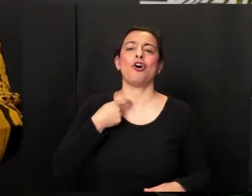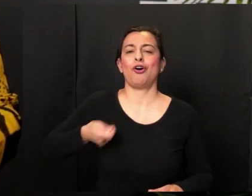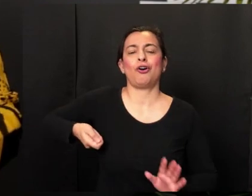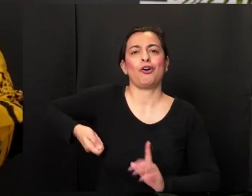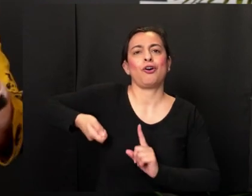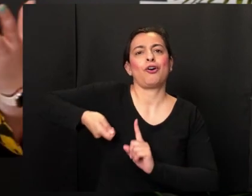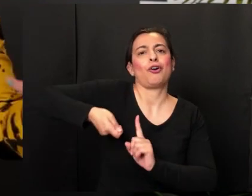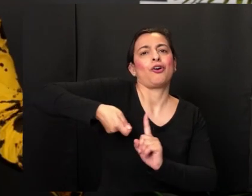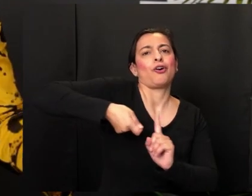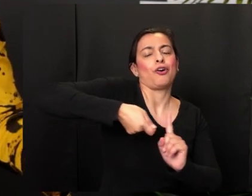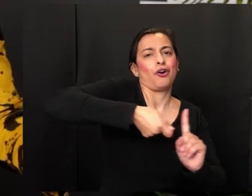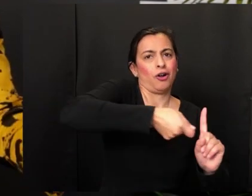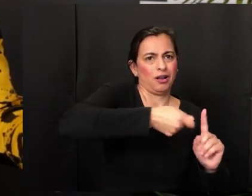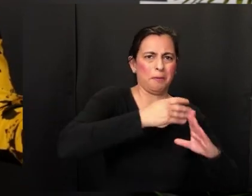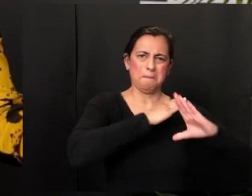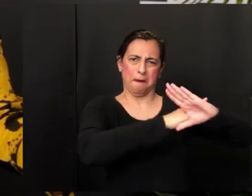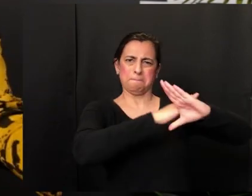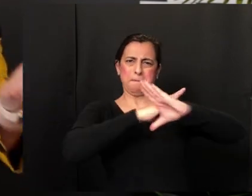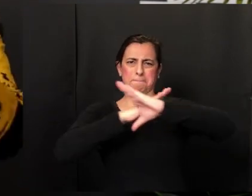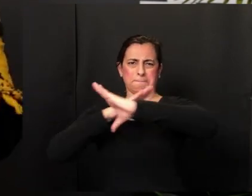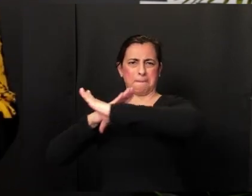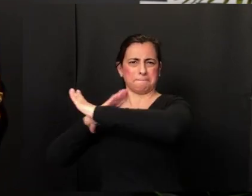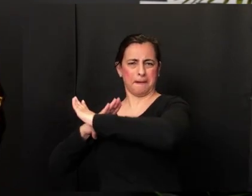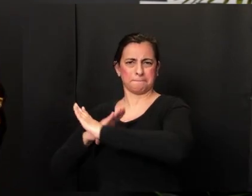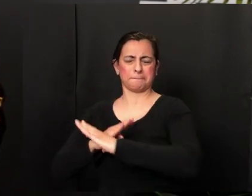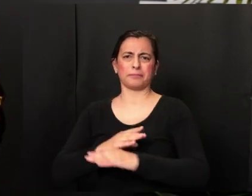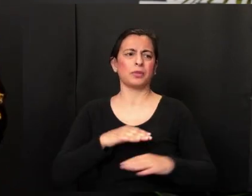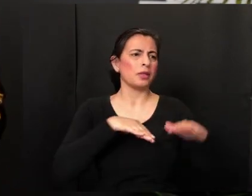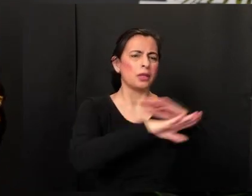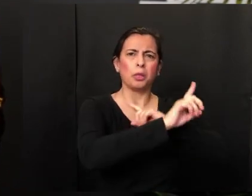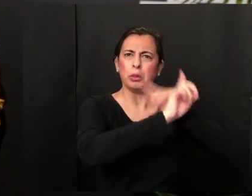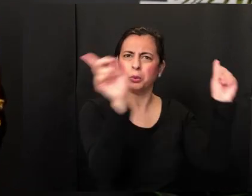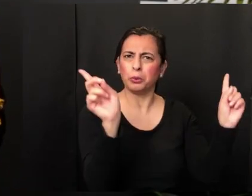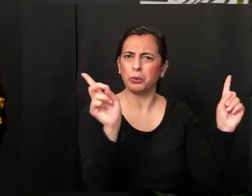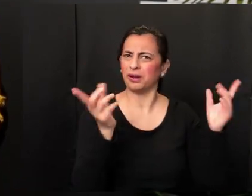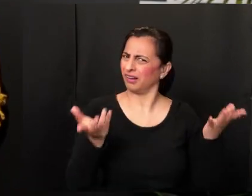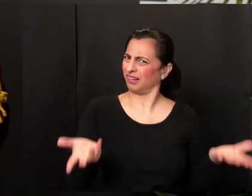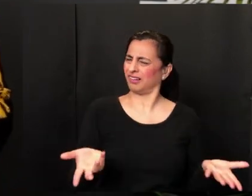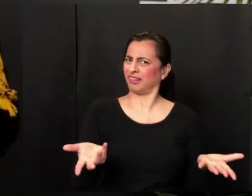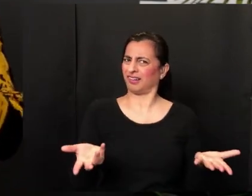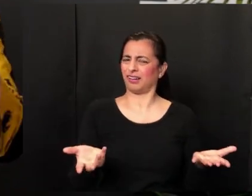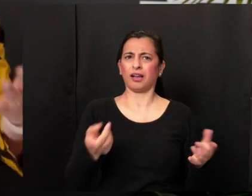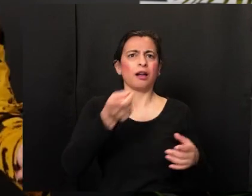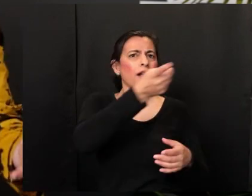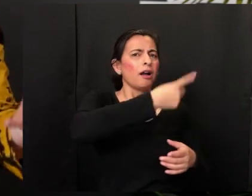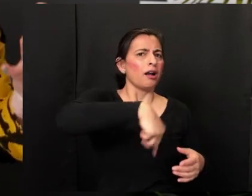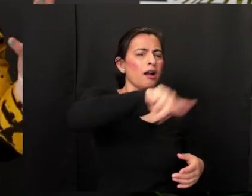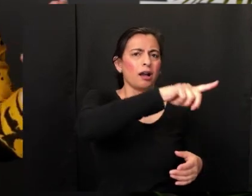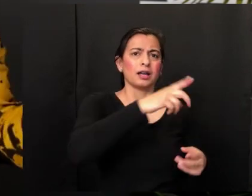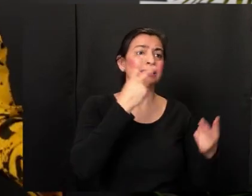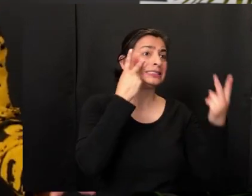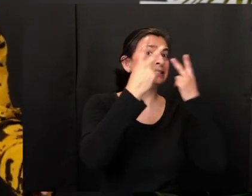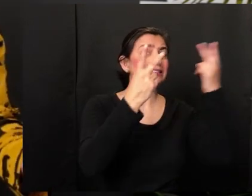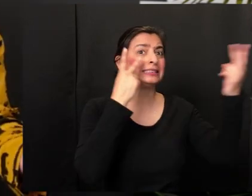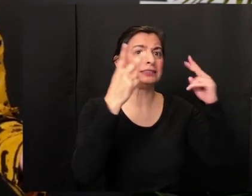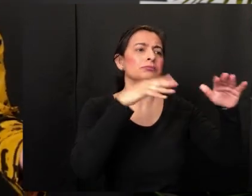and access the same places that people who are sighted can access, is pure ableism,